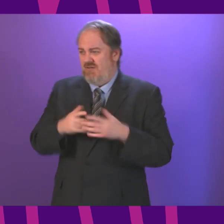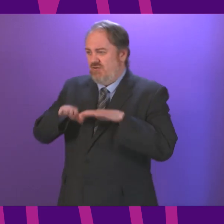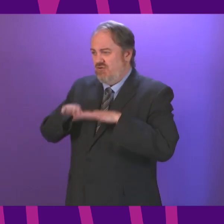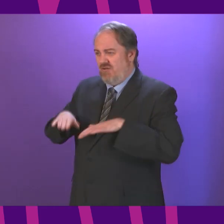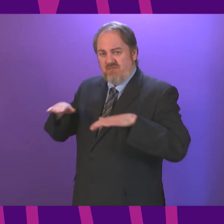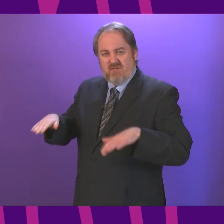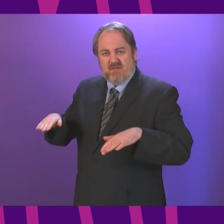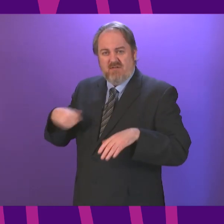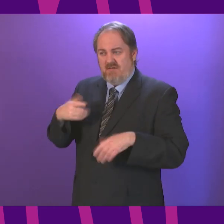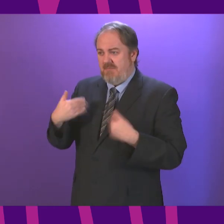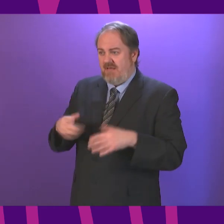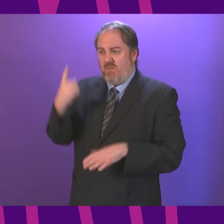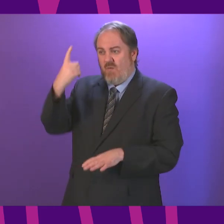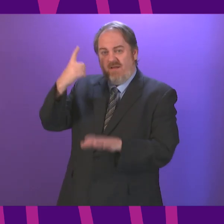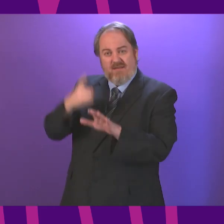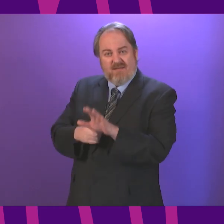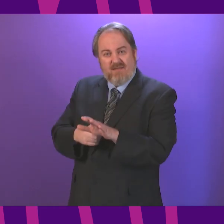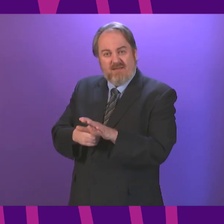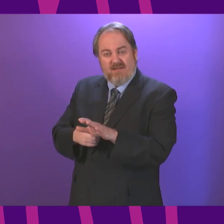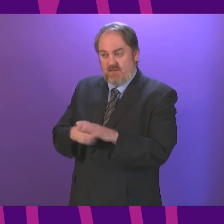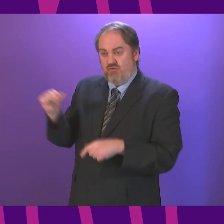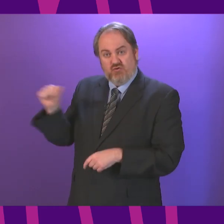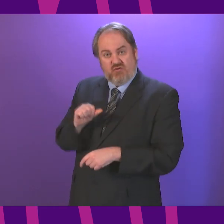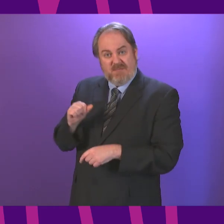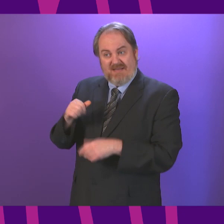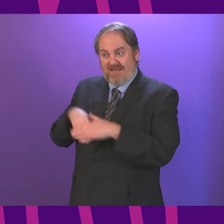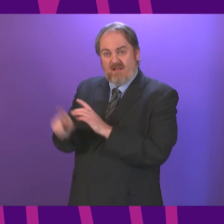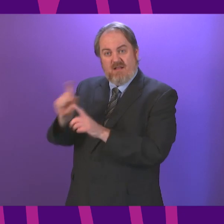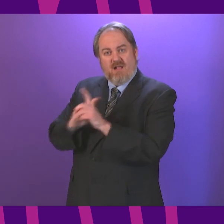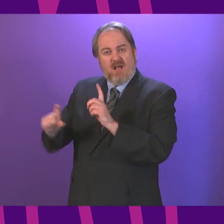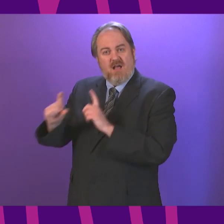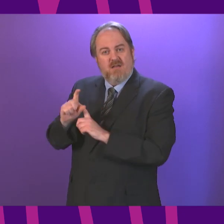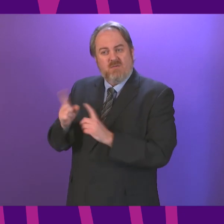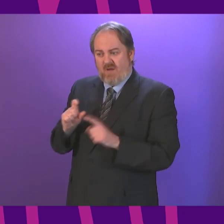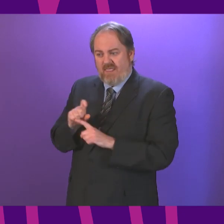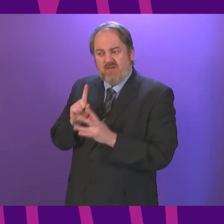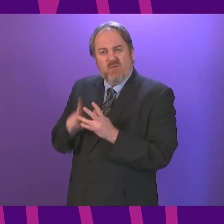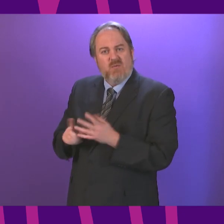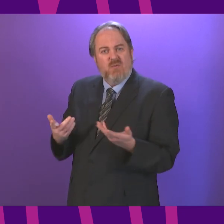have spent the entire year in class can have done anything other than fall behind, through no